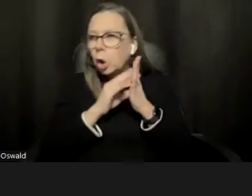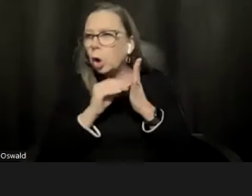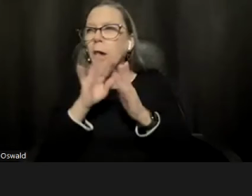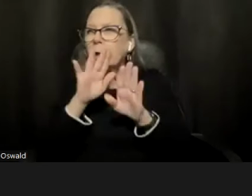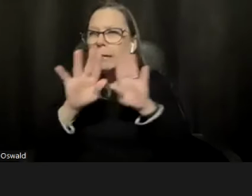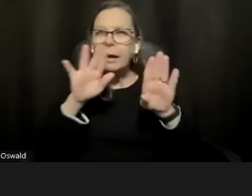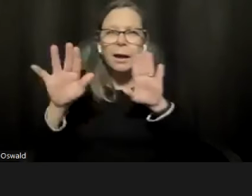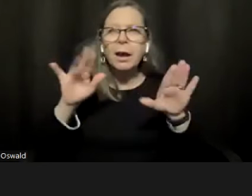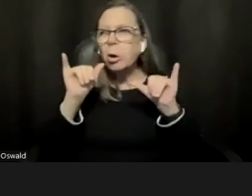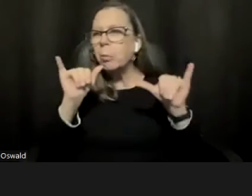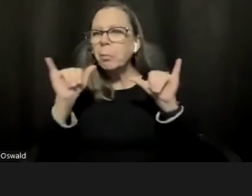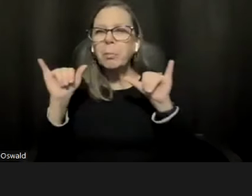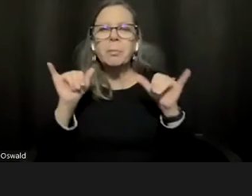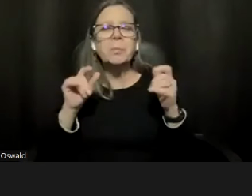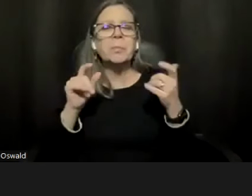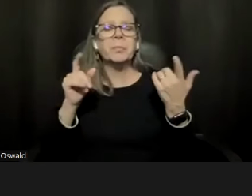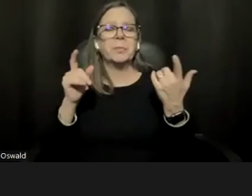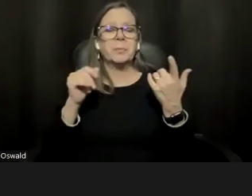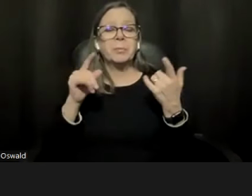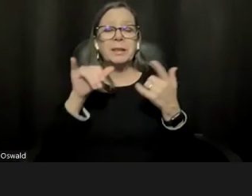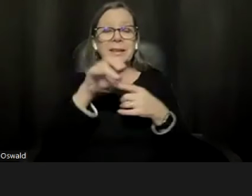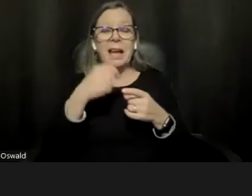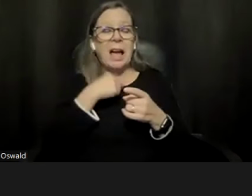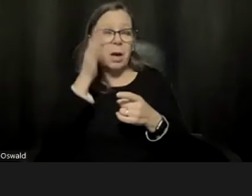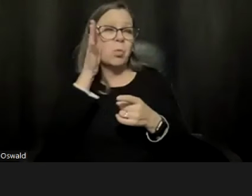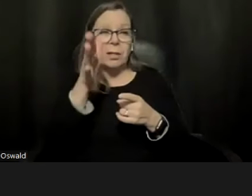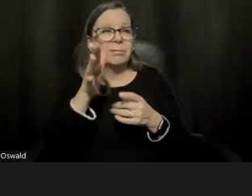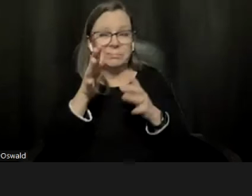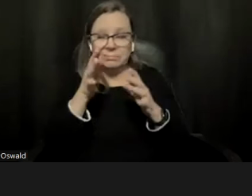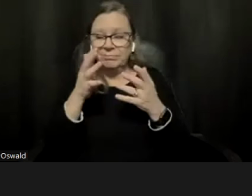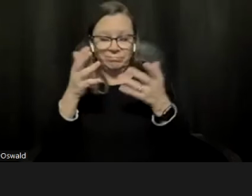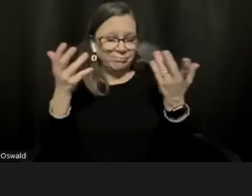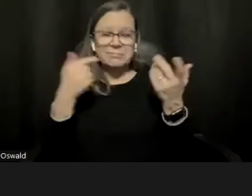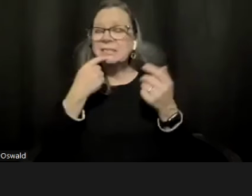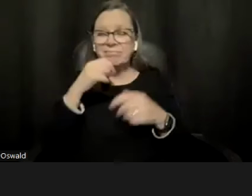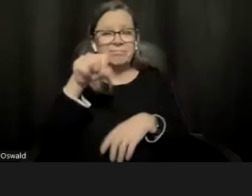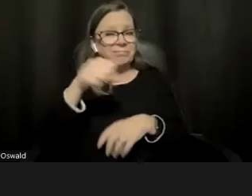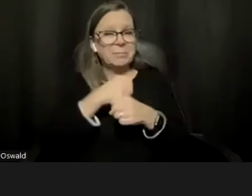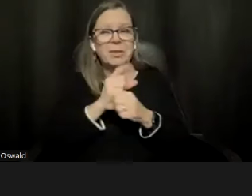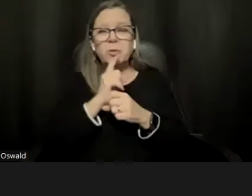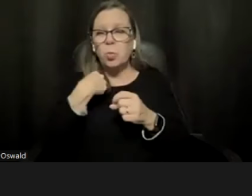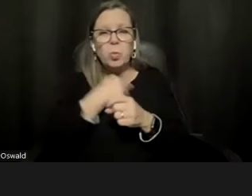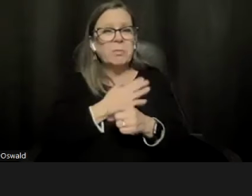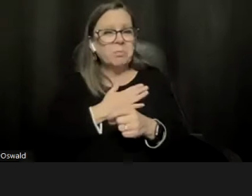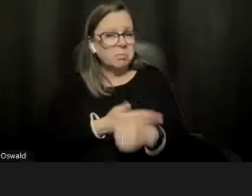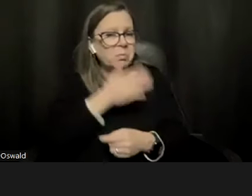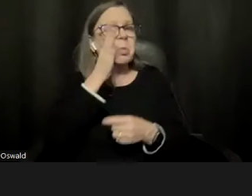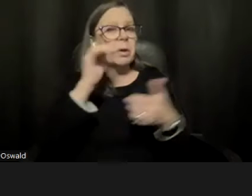I would really vouch for making sure that we partner with our neighboring counties as well.